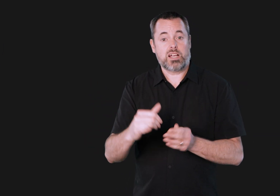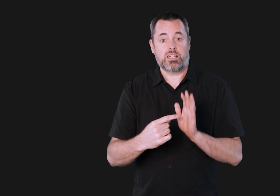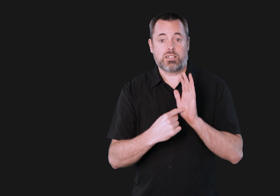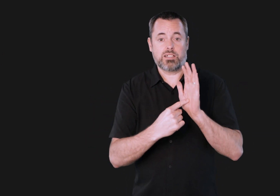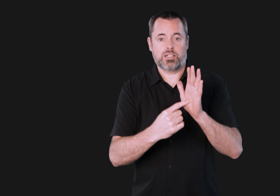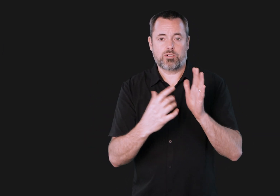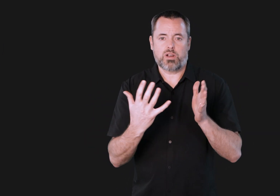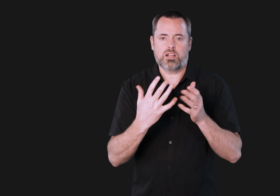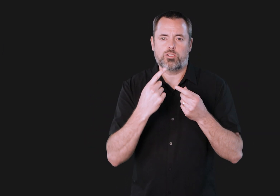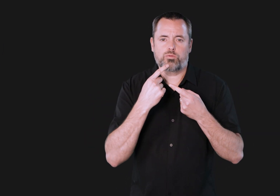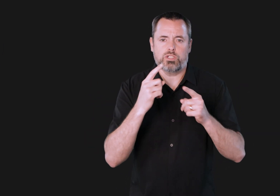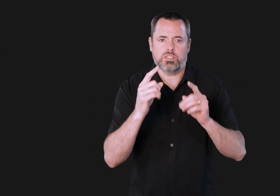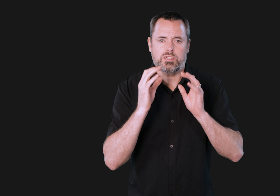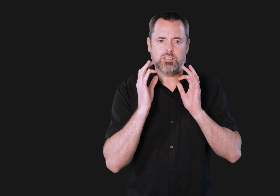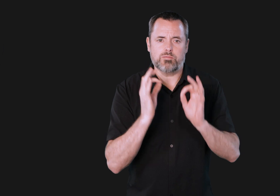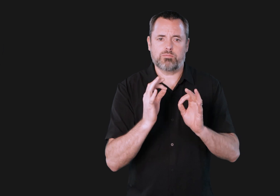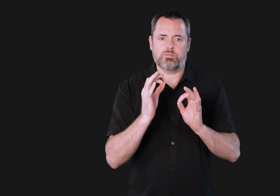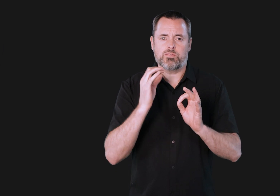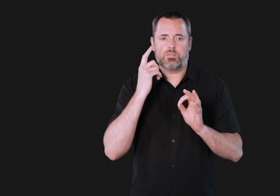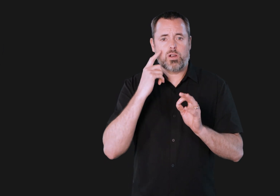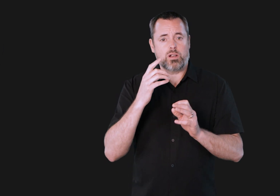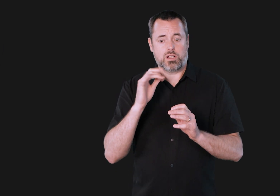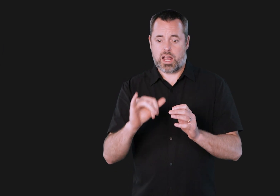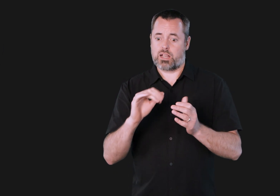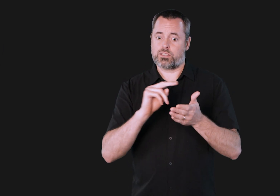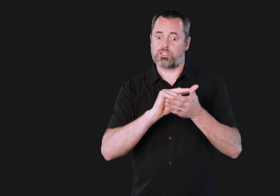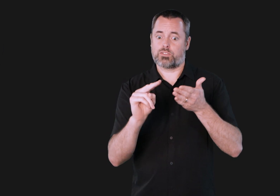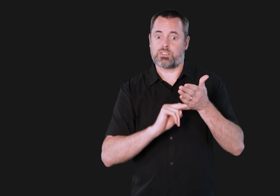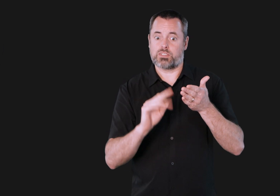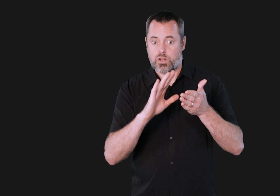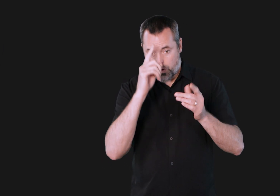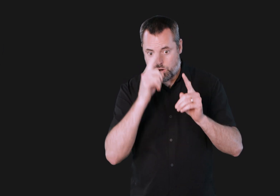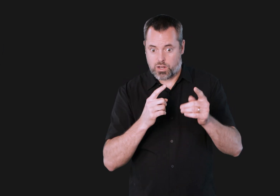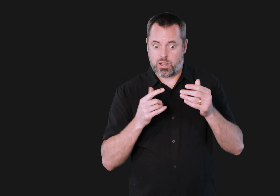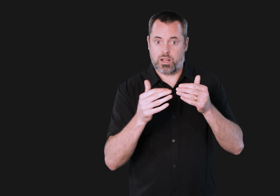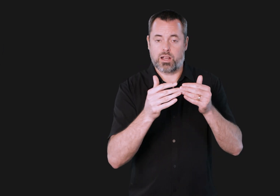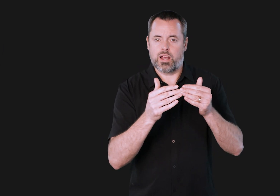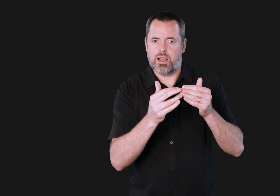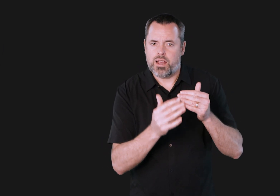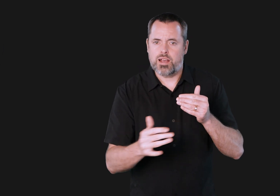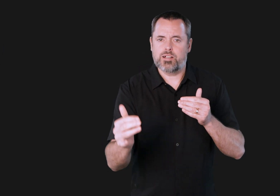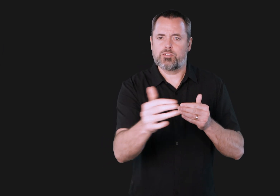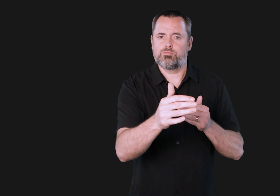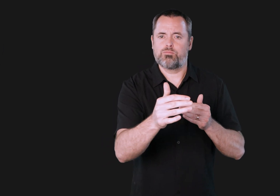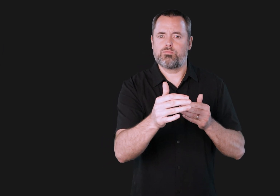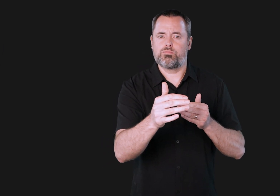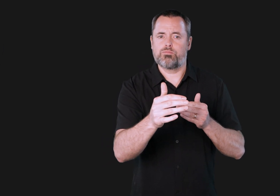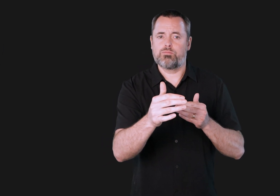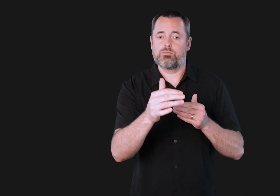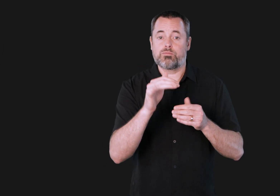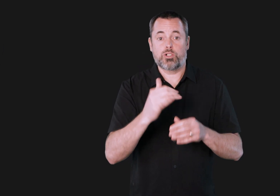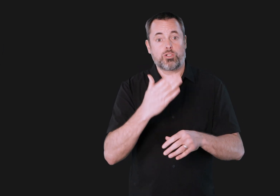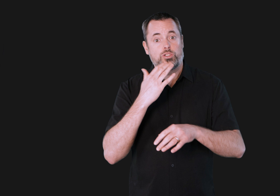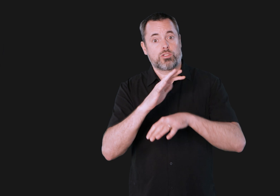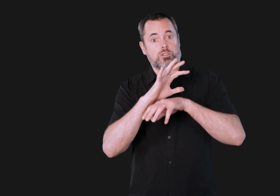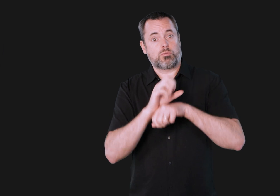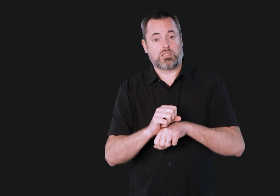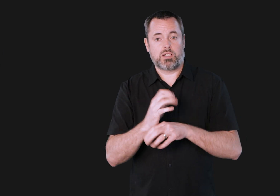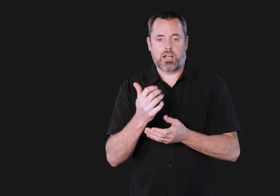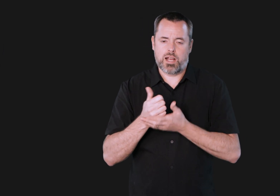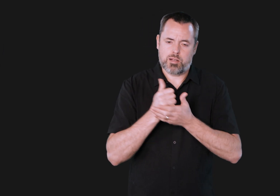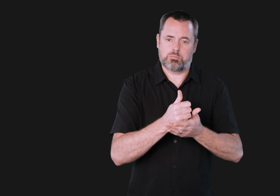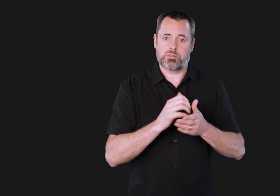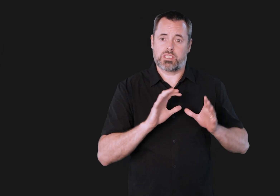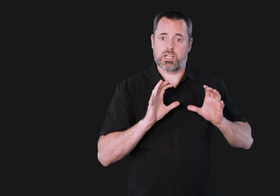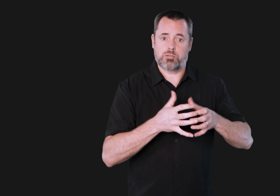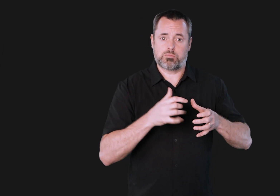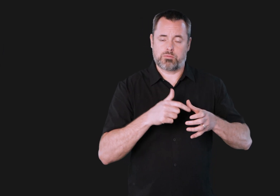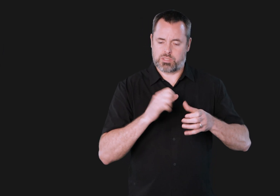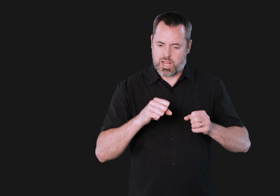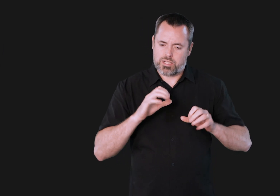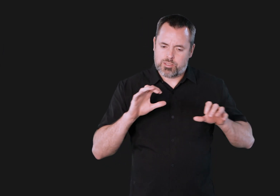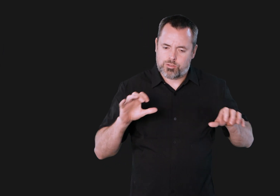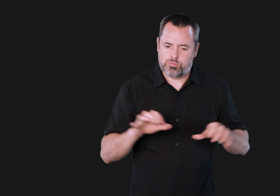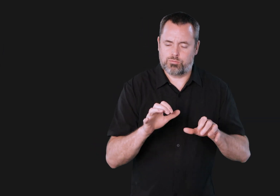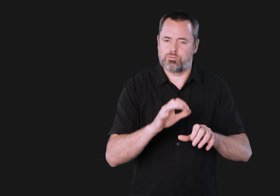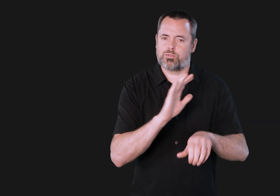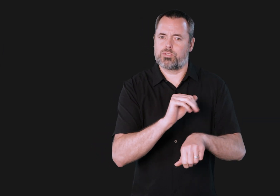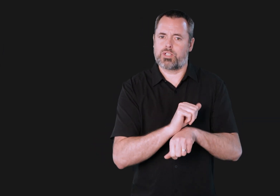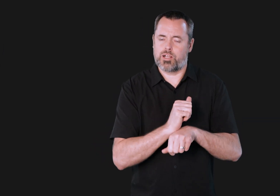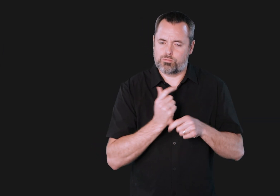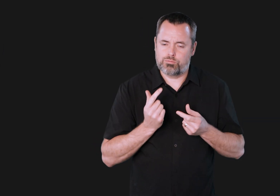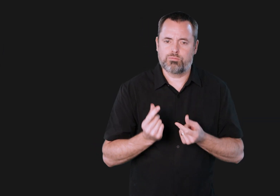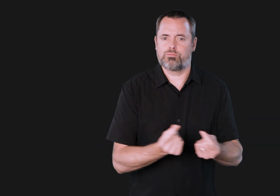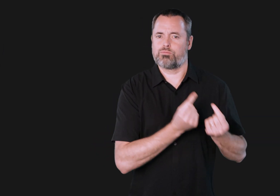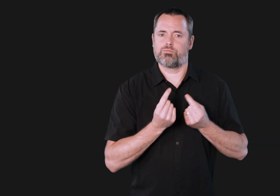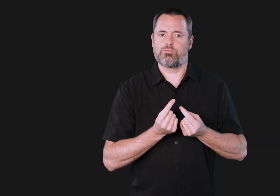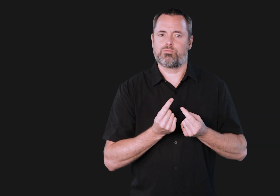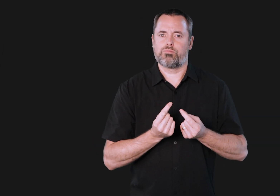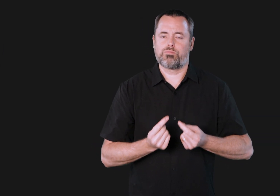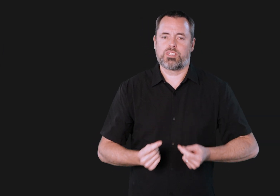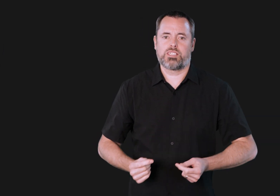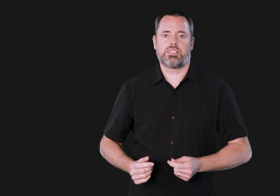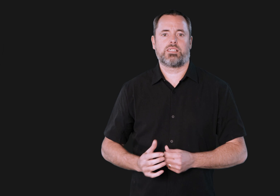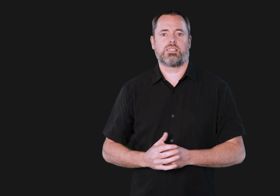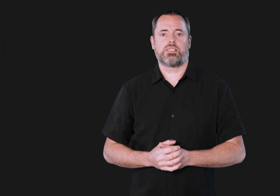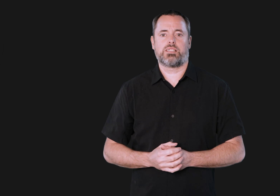This will show what works best to further the goals of the Convention. These good practices will help the Commission to do its job.